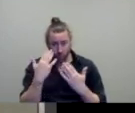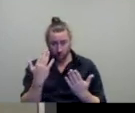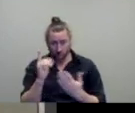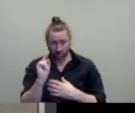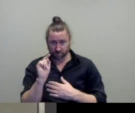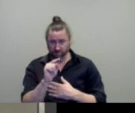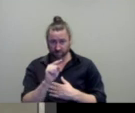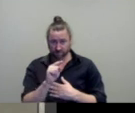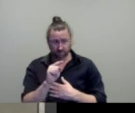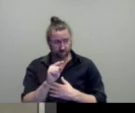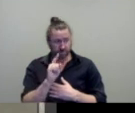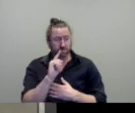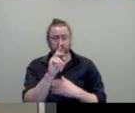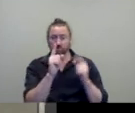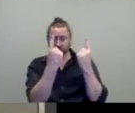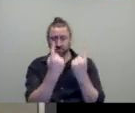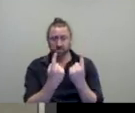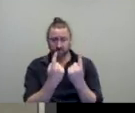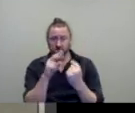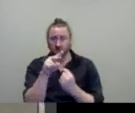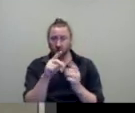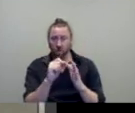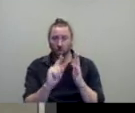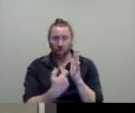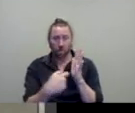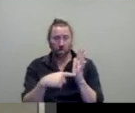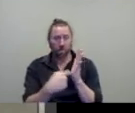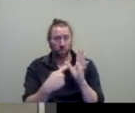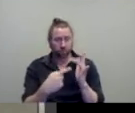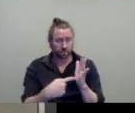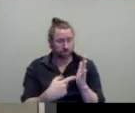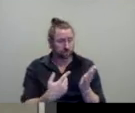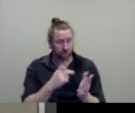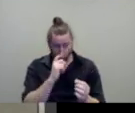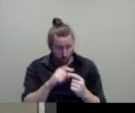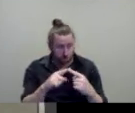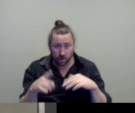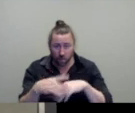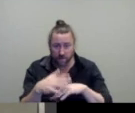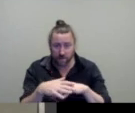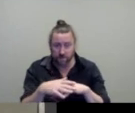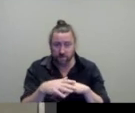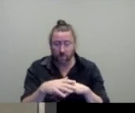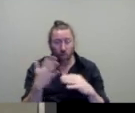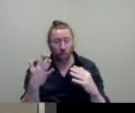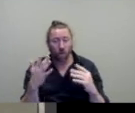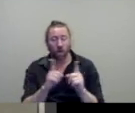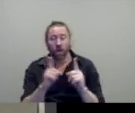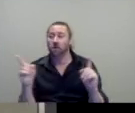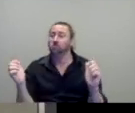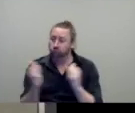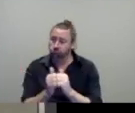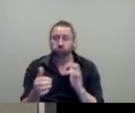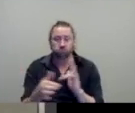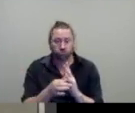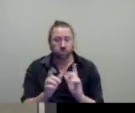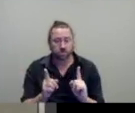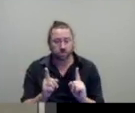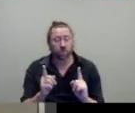in this double portrait it might be a betrothal or a wedding or a portrait of a married couple